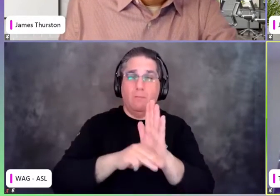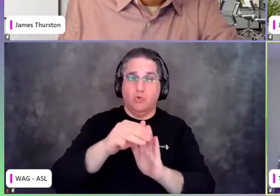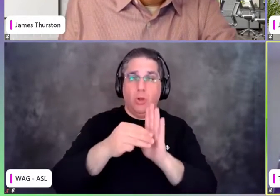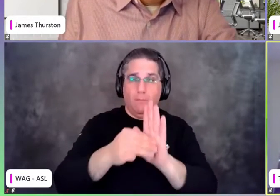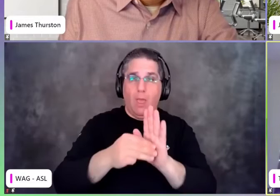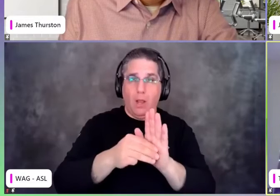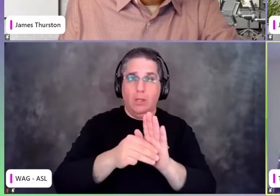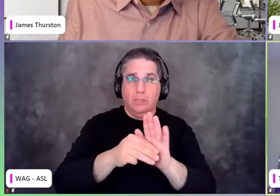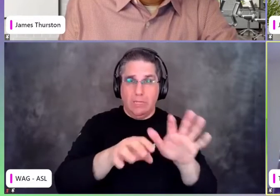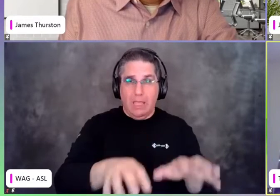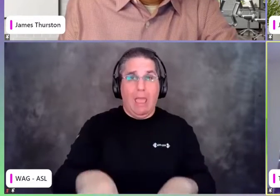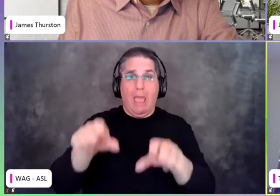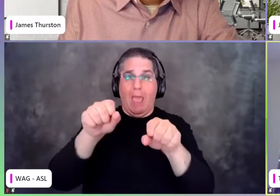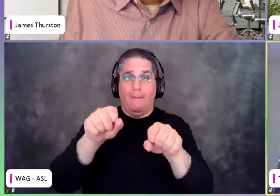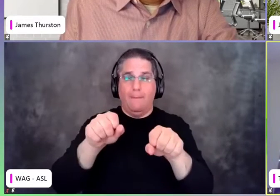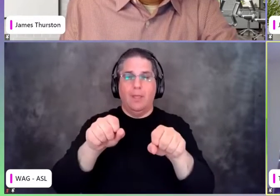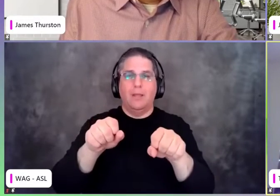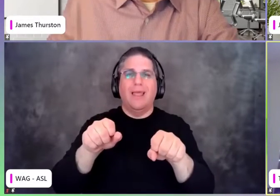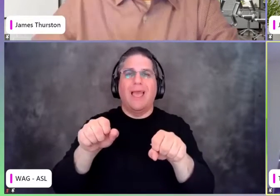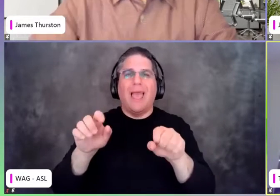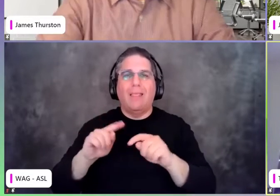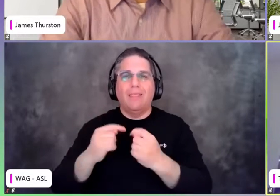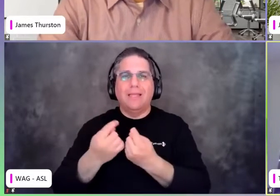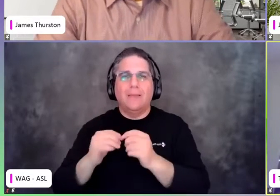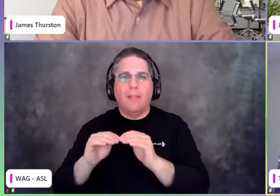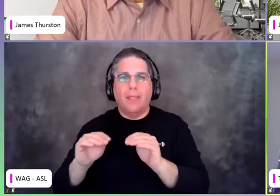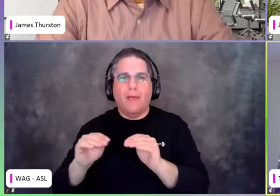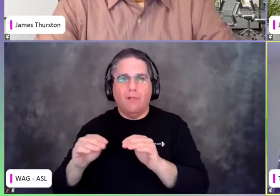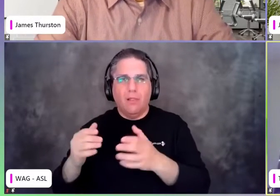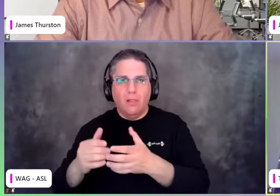hope, I'm just going to to read them to you, have you